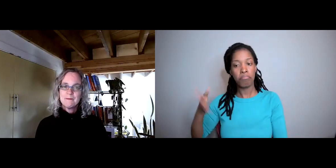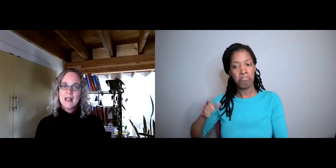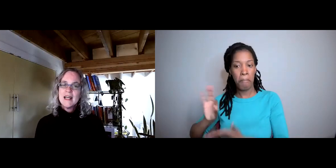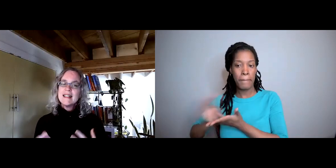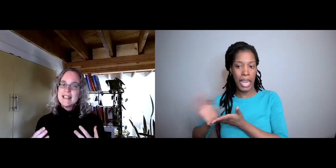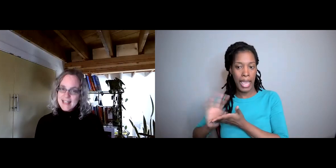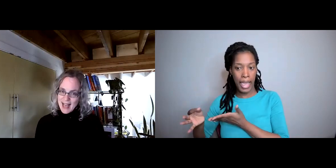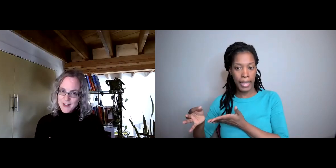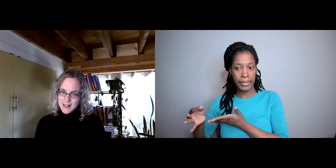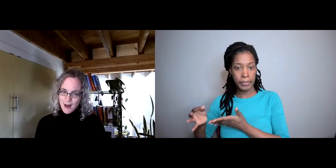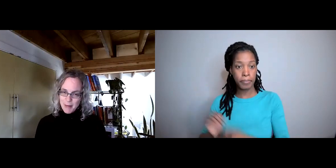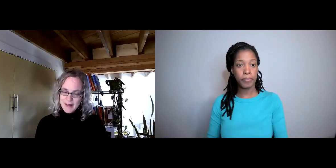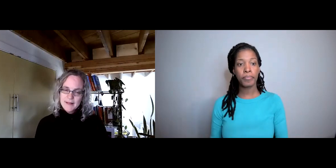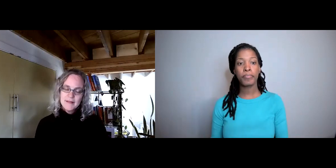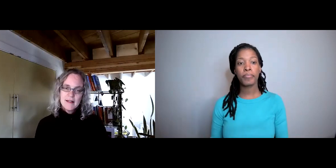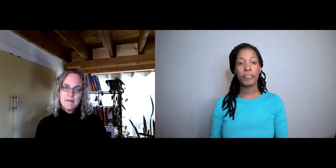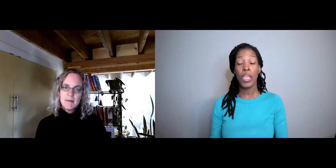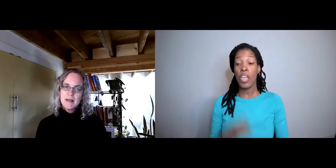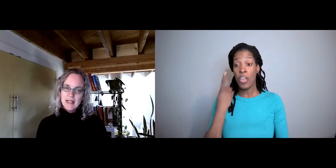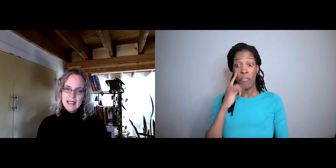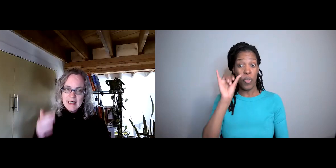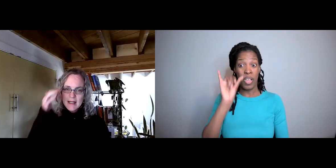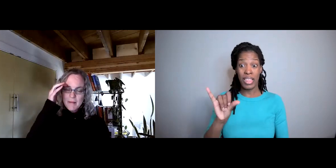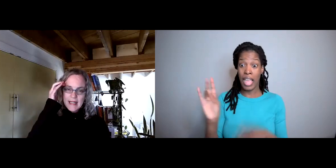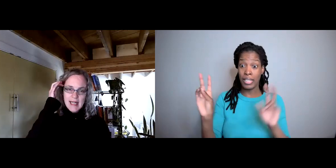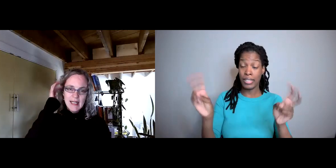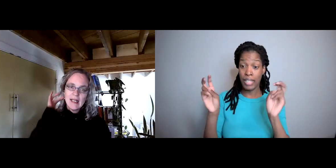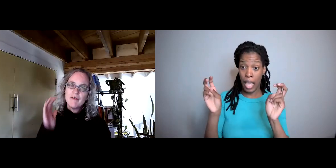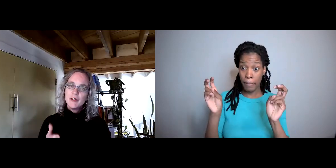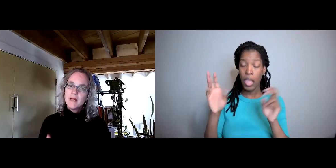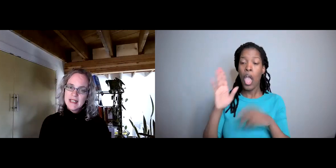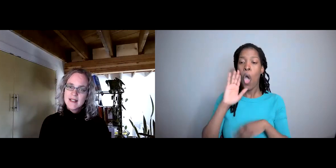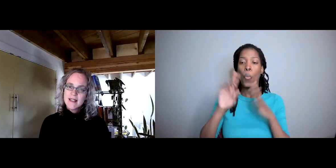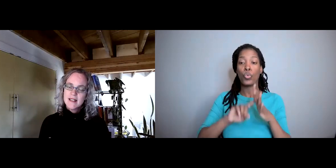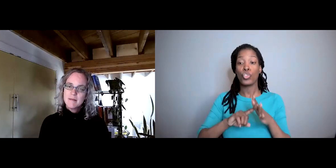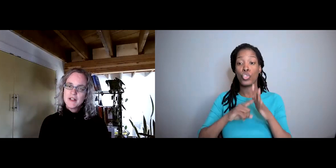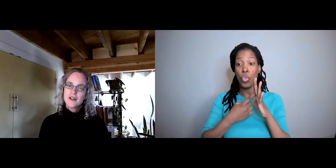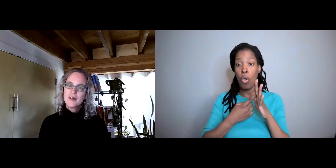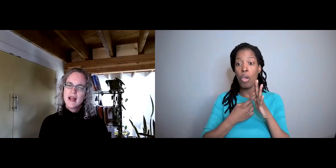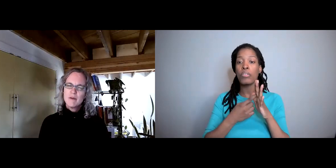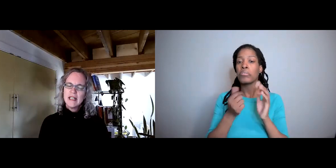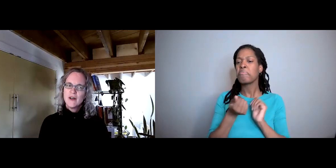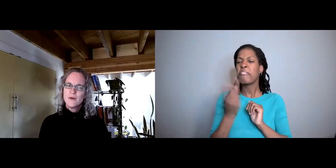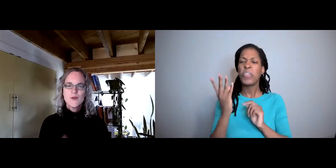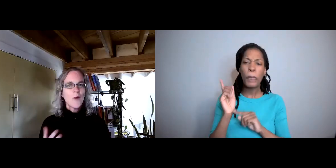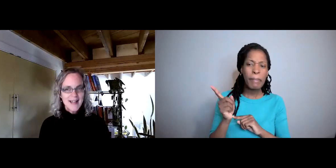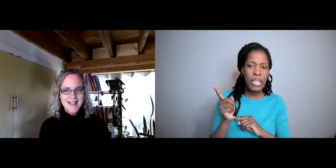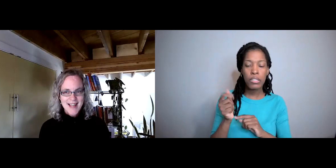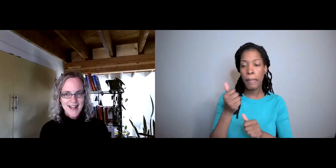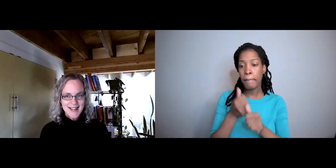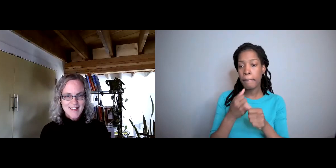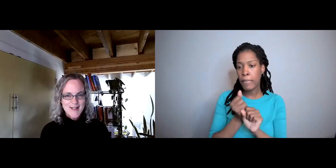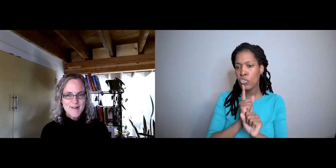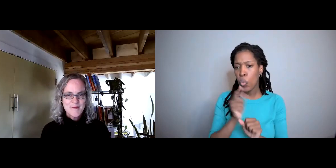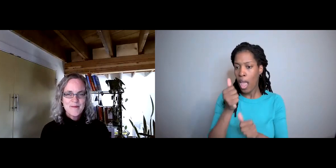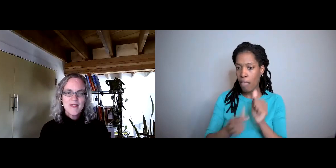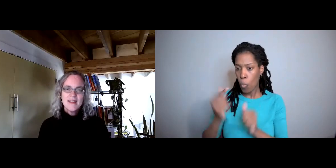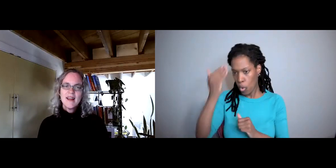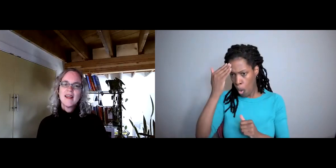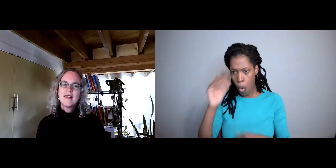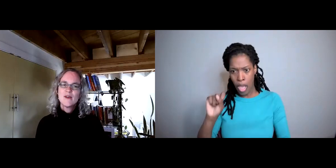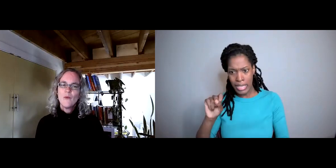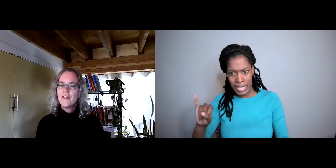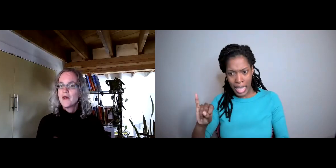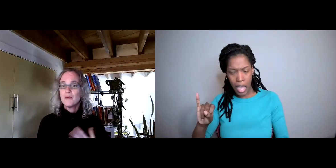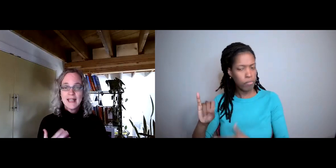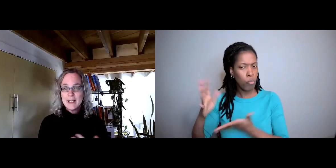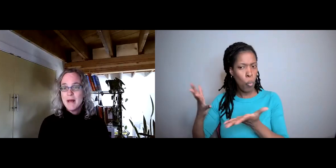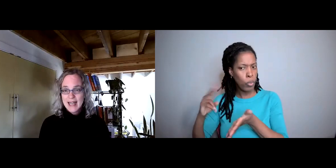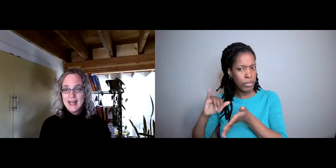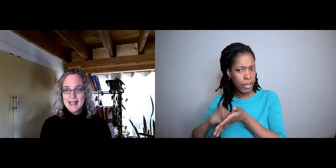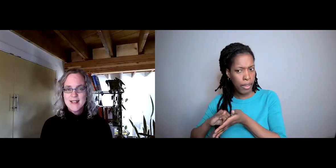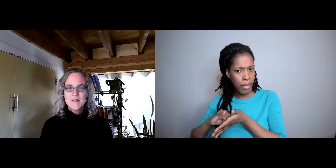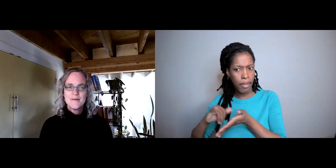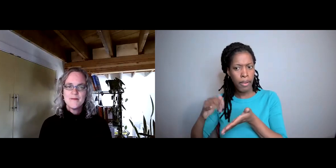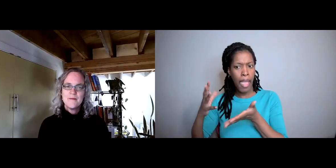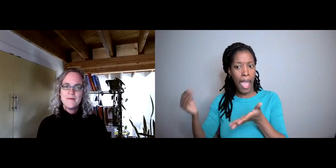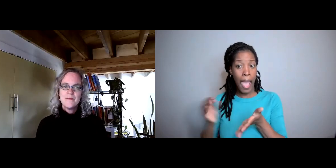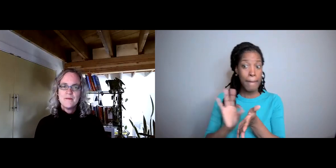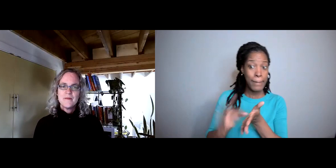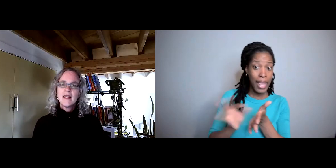To tackle this topic. I'm gonna begin by taking a few minutes to make sure everybody knows what SSI is and what the related Medicaid is.